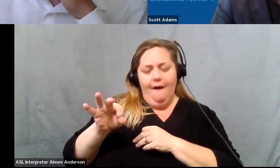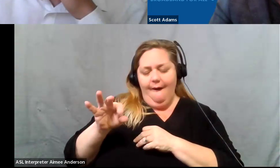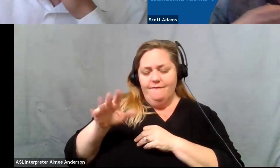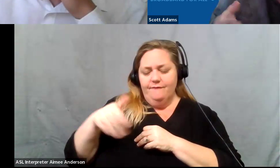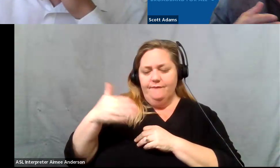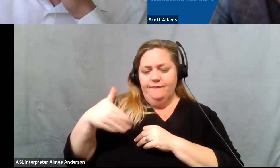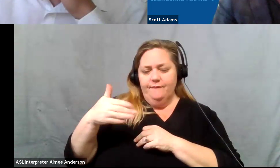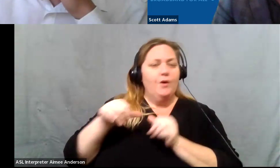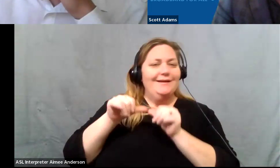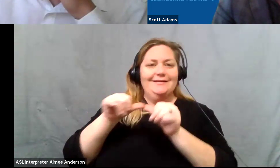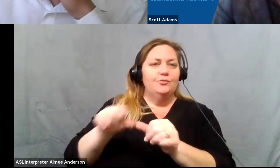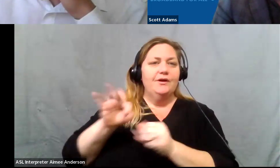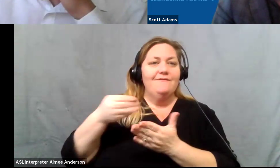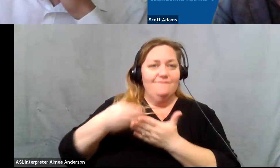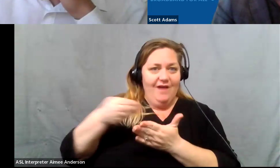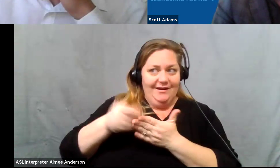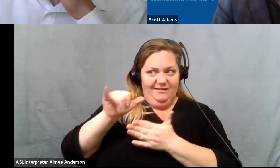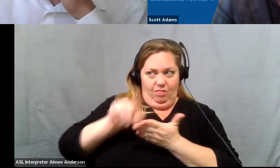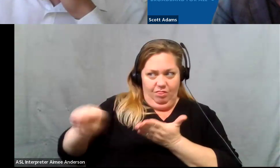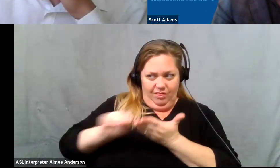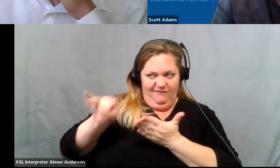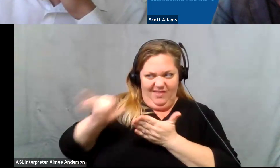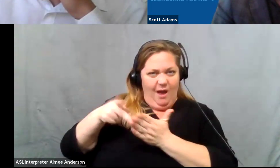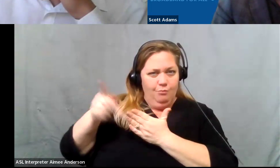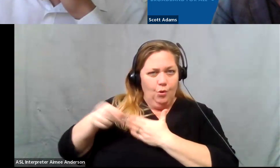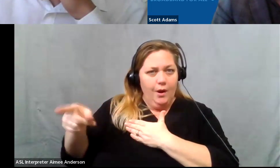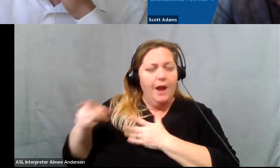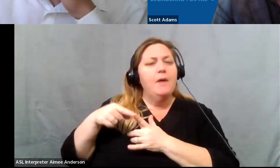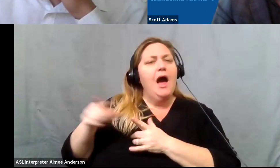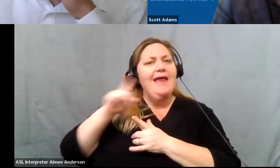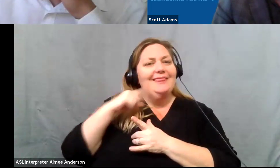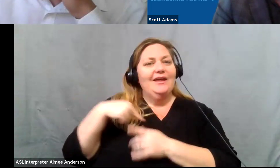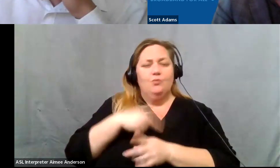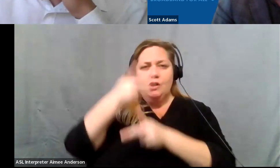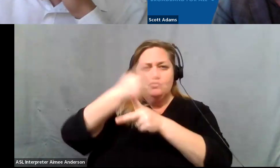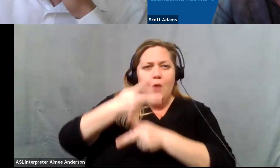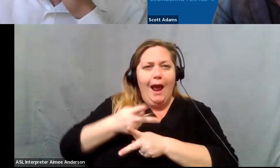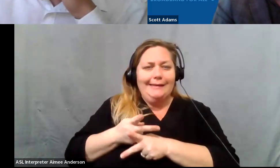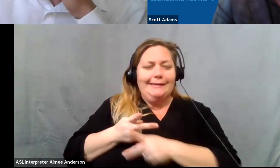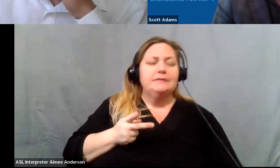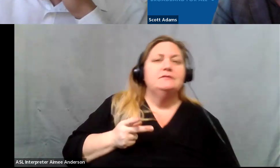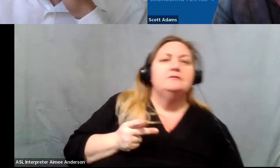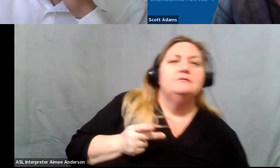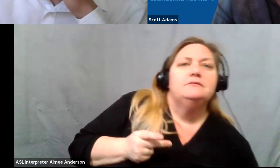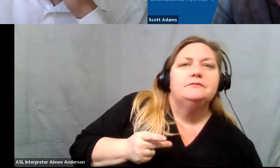or a continuation of funding for that program. I think, we're tracking it as others and you know,